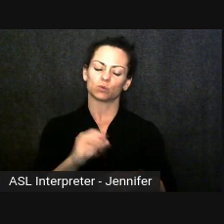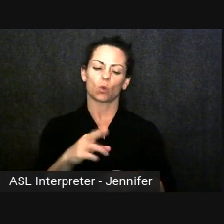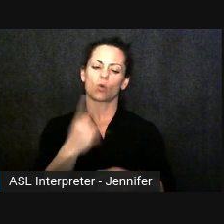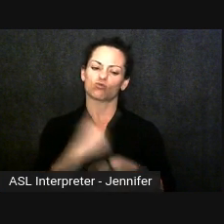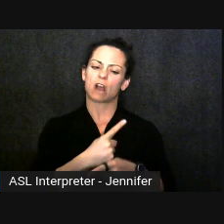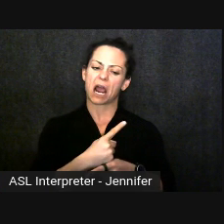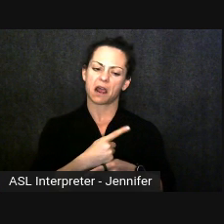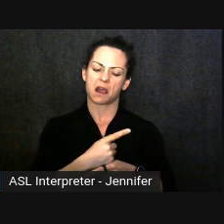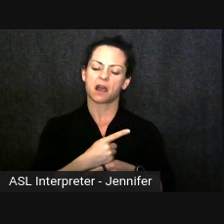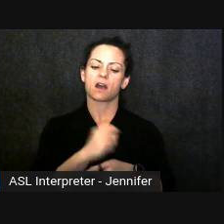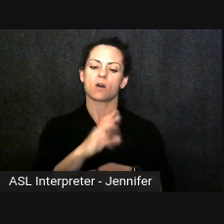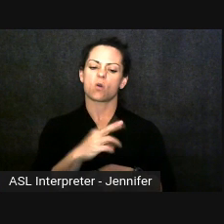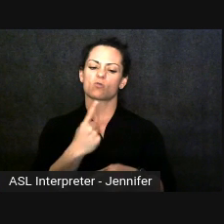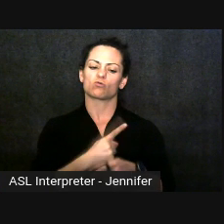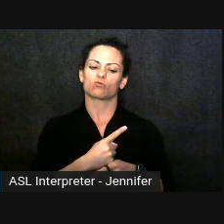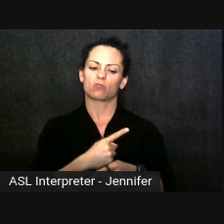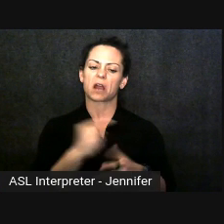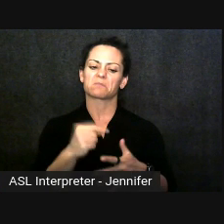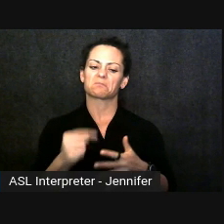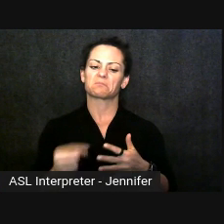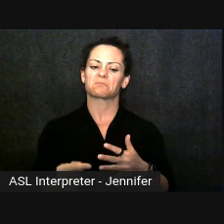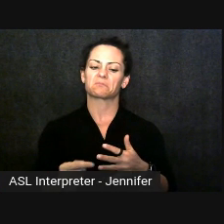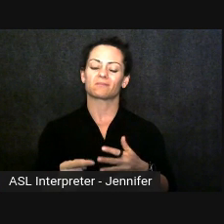Neither of which are really strong arguments in and of themselves.